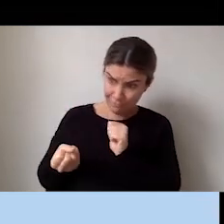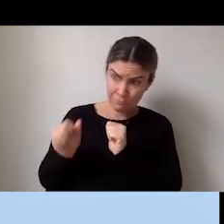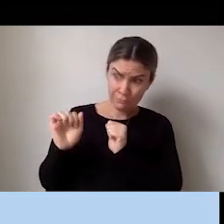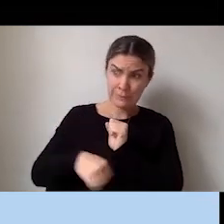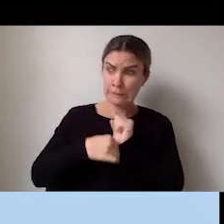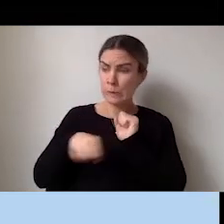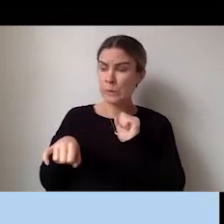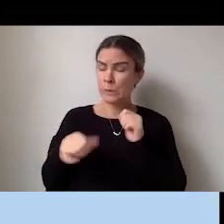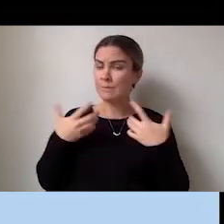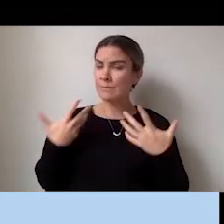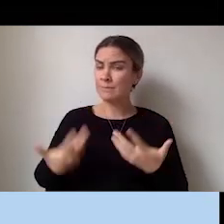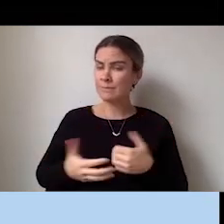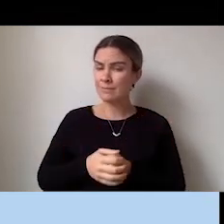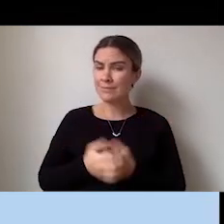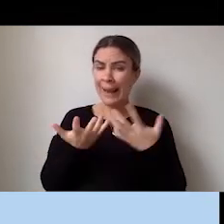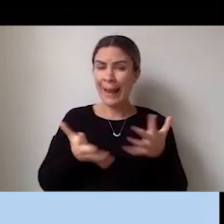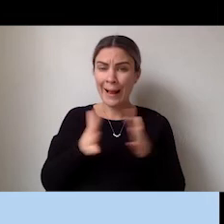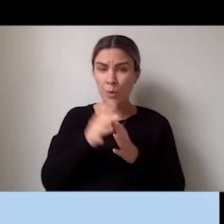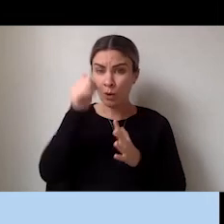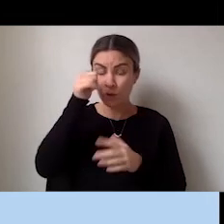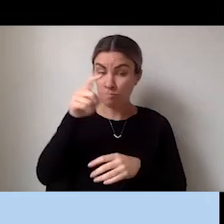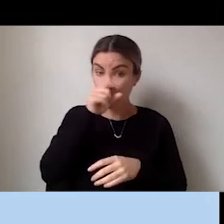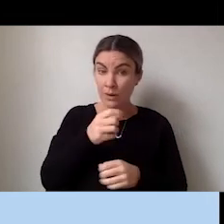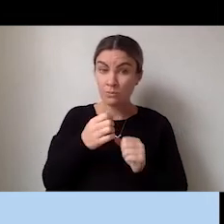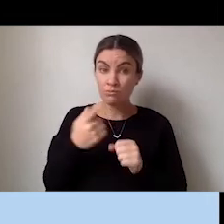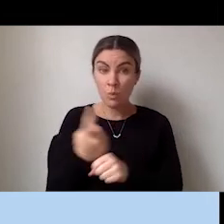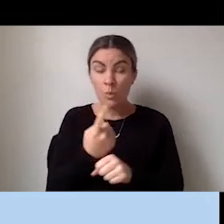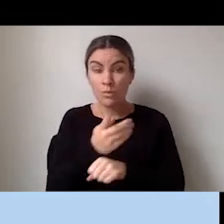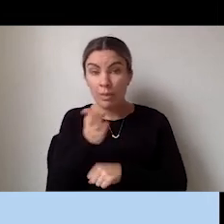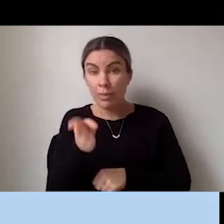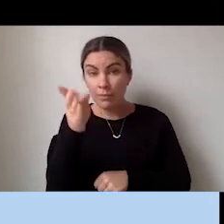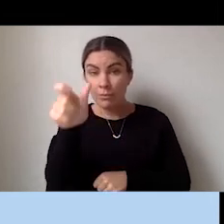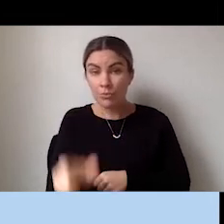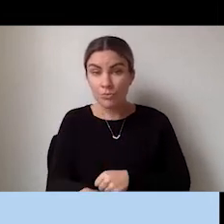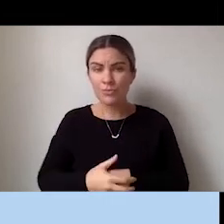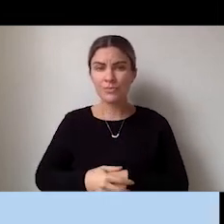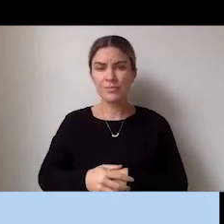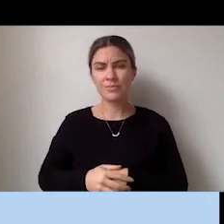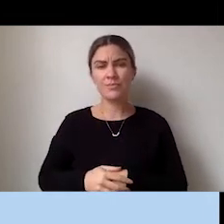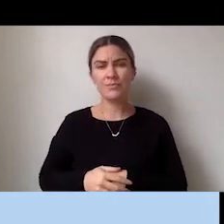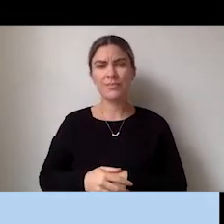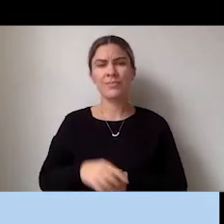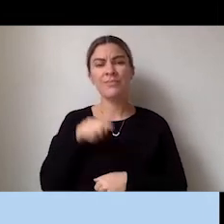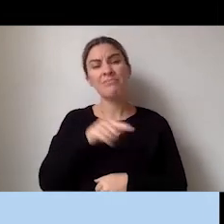that my interest in this was to create - to create ideas about how